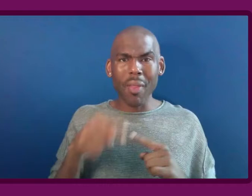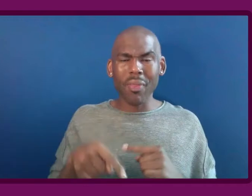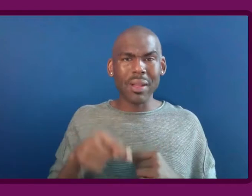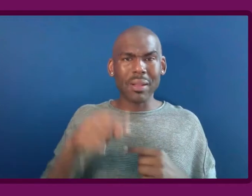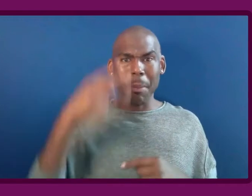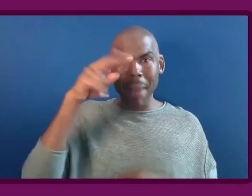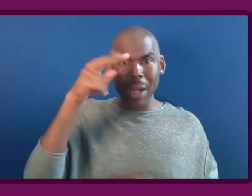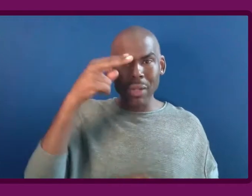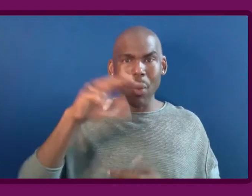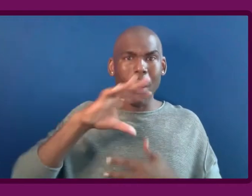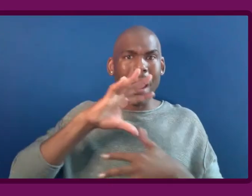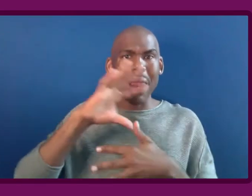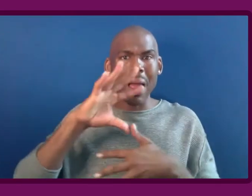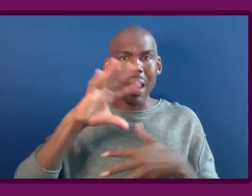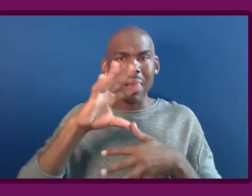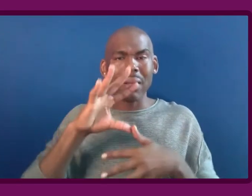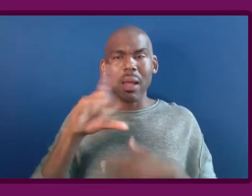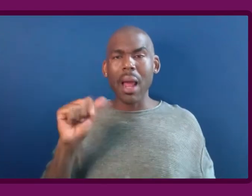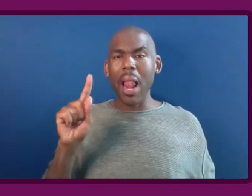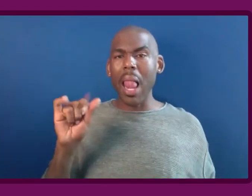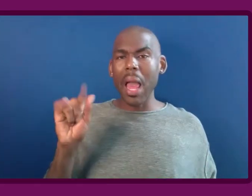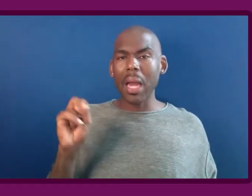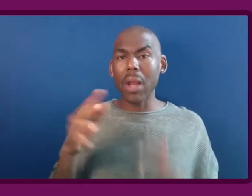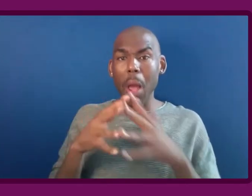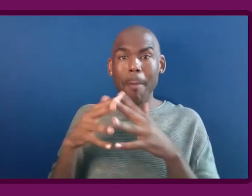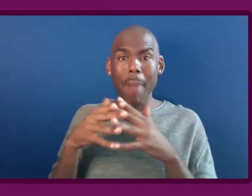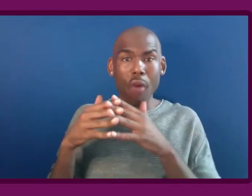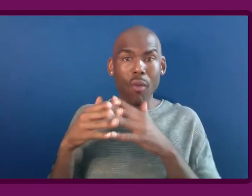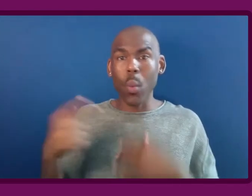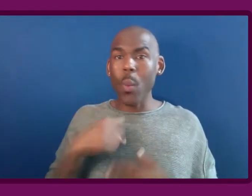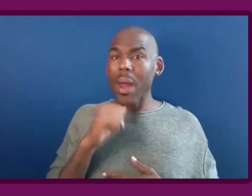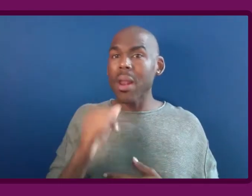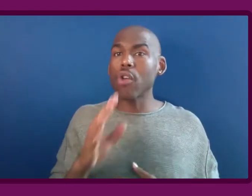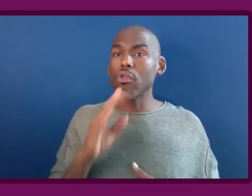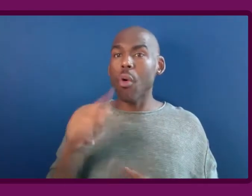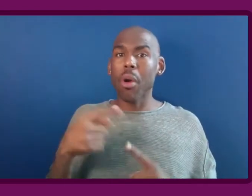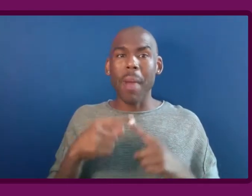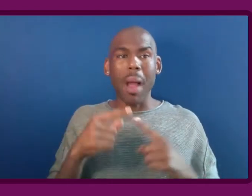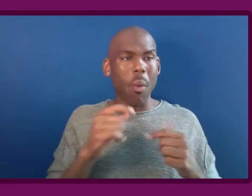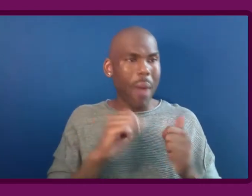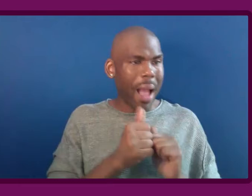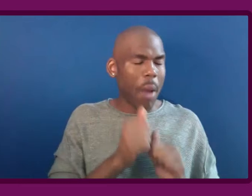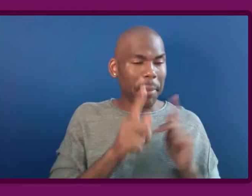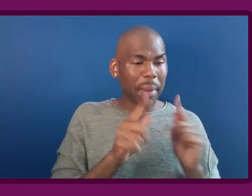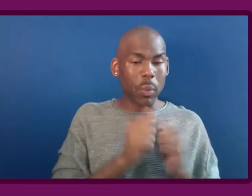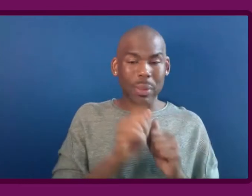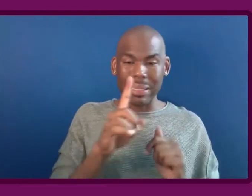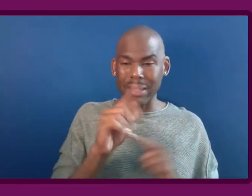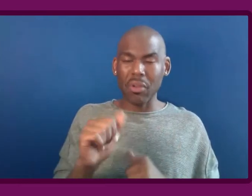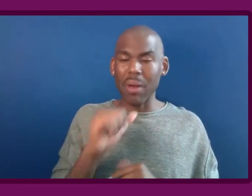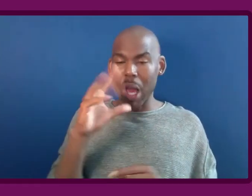Latin America, in Mexico, we're not even talking about how people with disabilities are not part